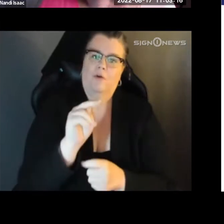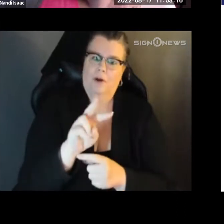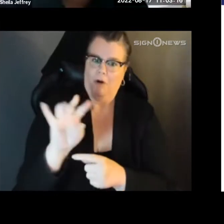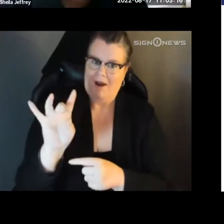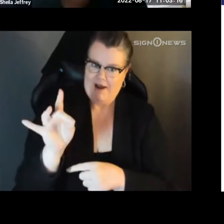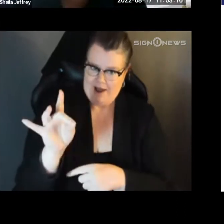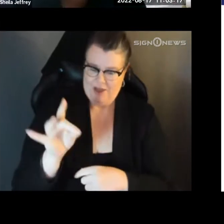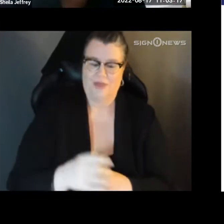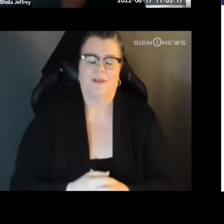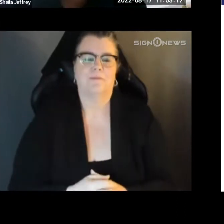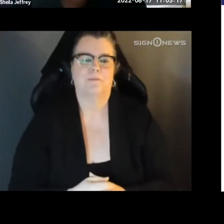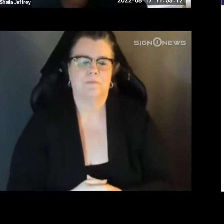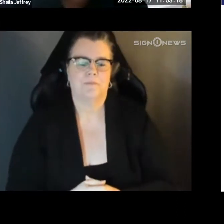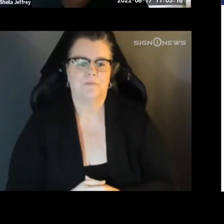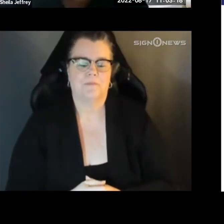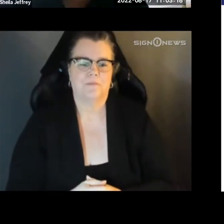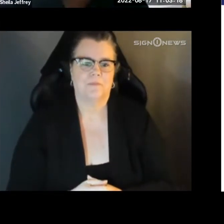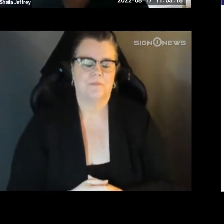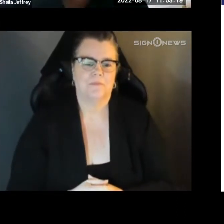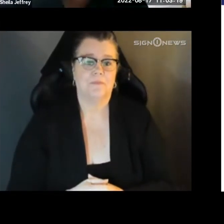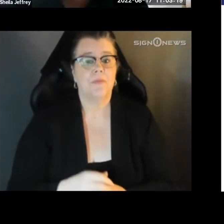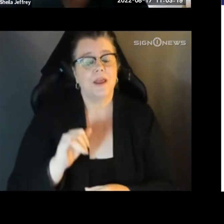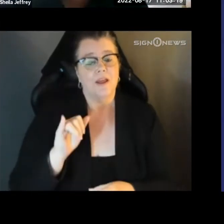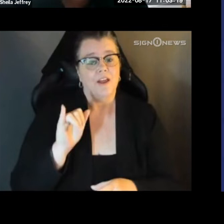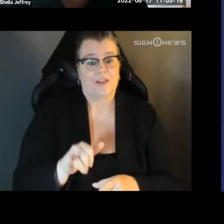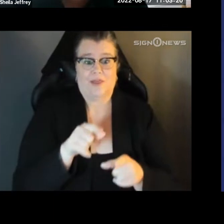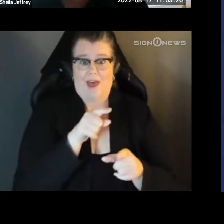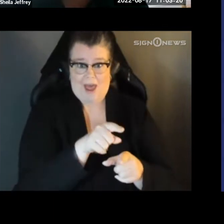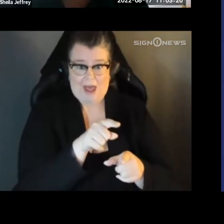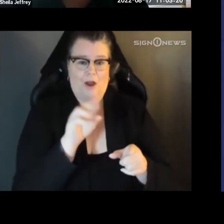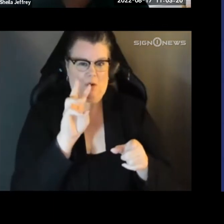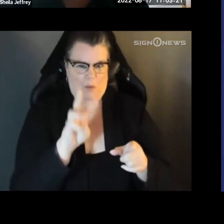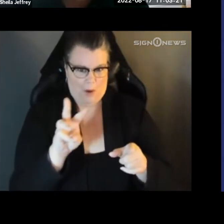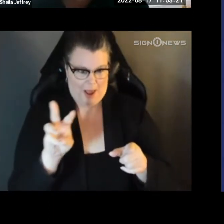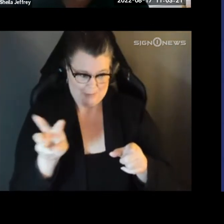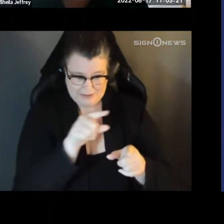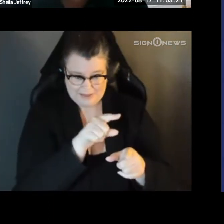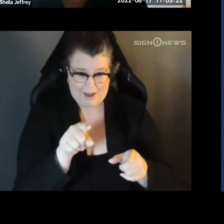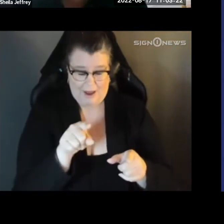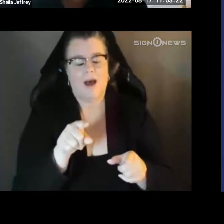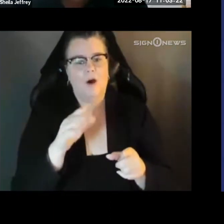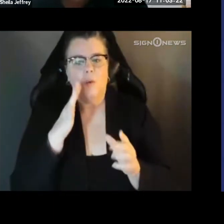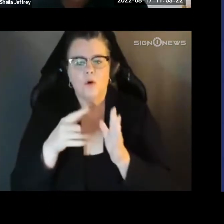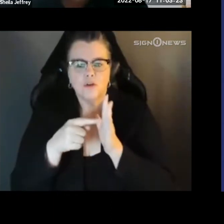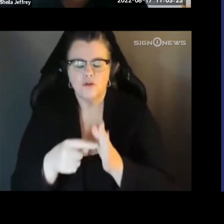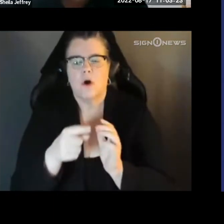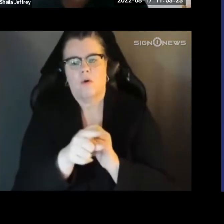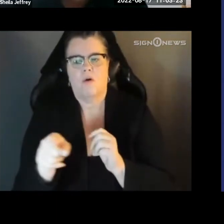all right this website tells you how to register the vote you can register online